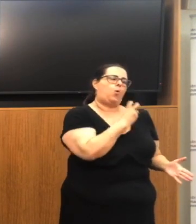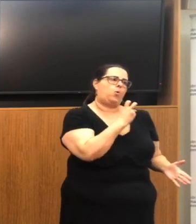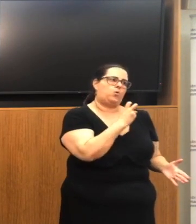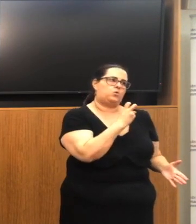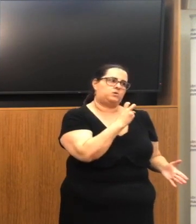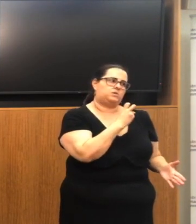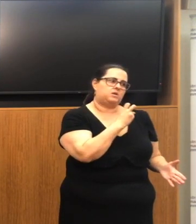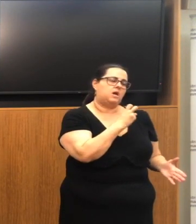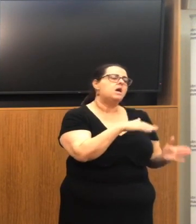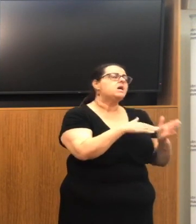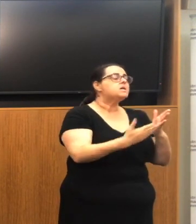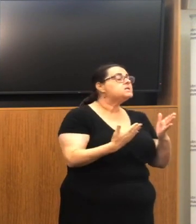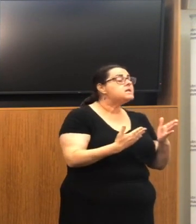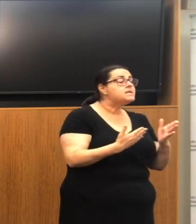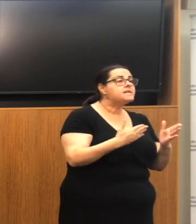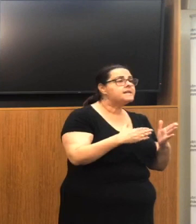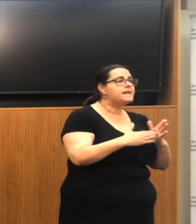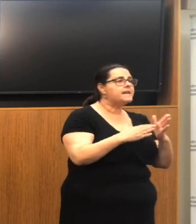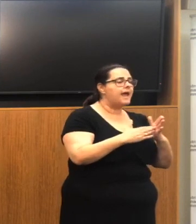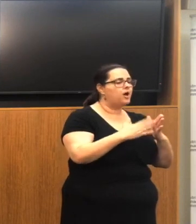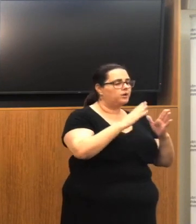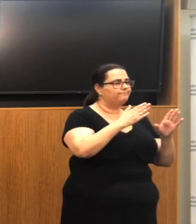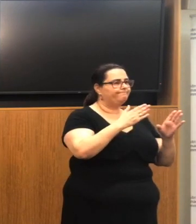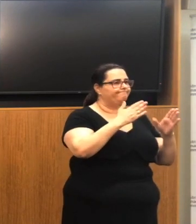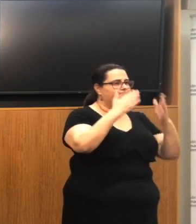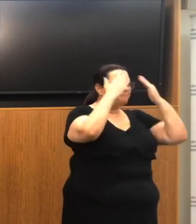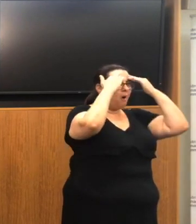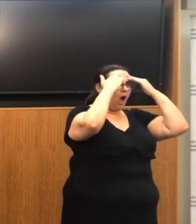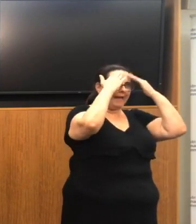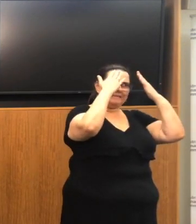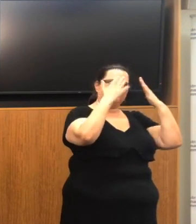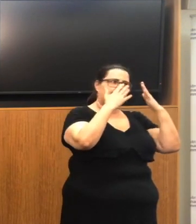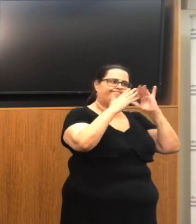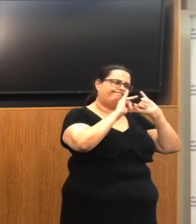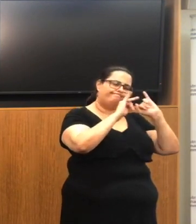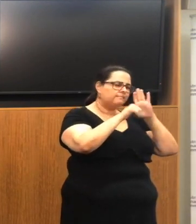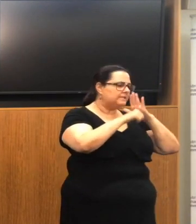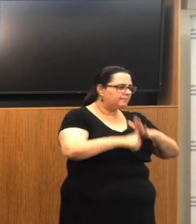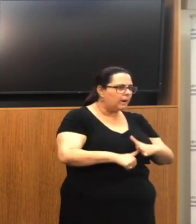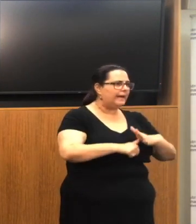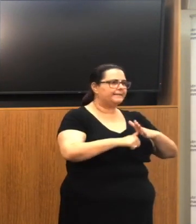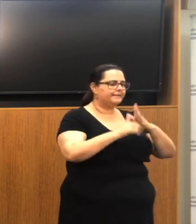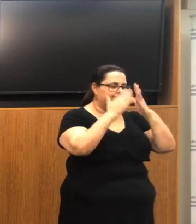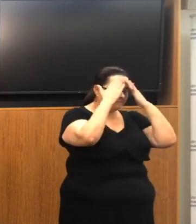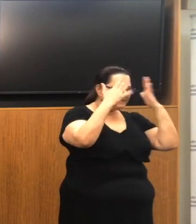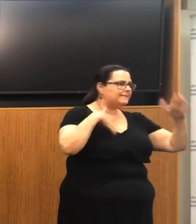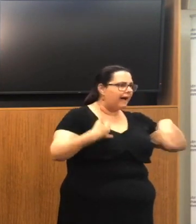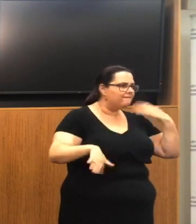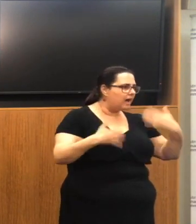traumatic disorders. I'm a psychologist by training but I've been working in the field eventually.